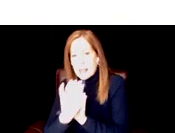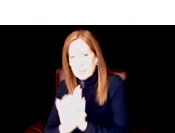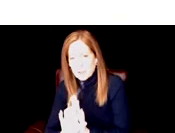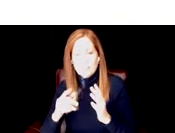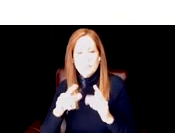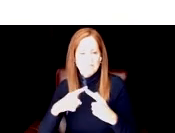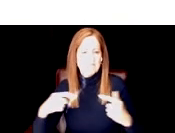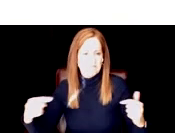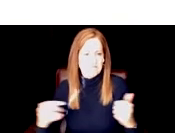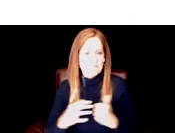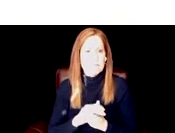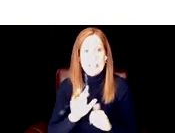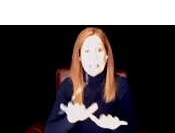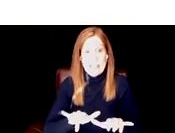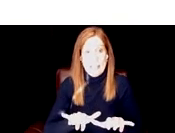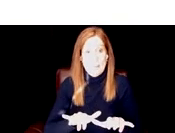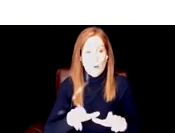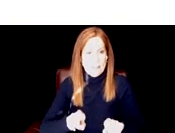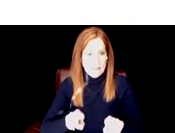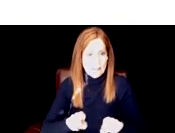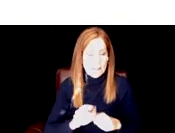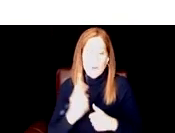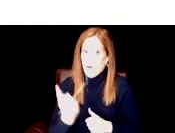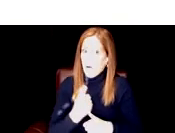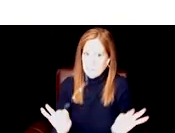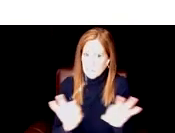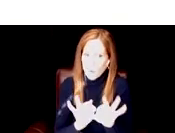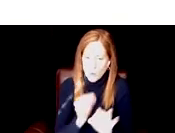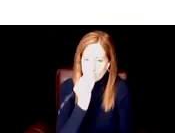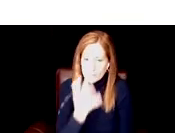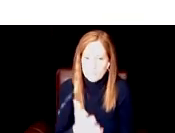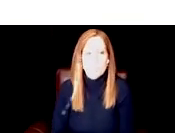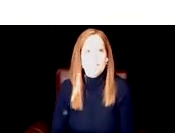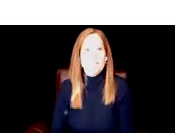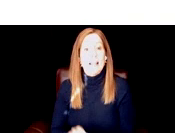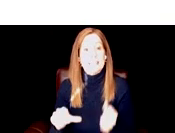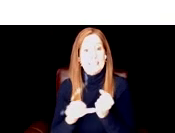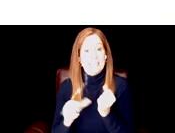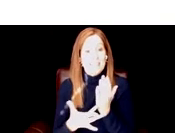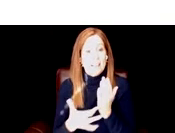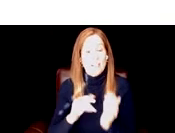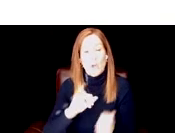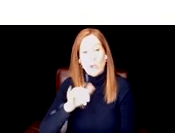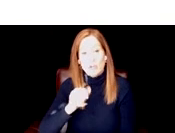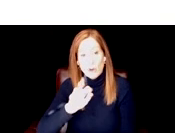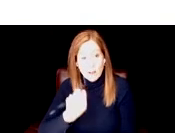Keyboard testing is always important. Assistive technologies, JAWS, NVDA,